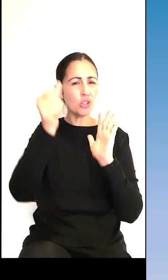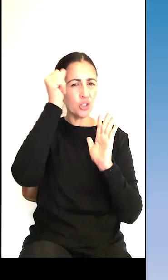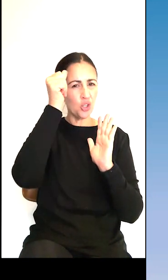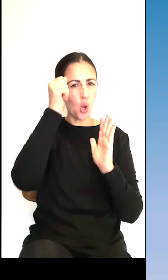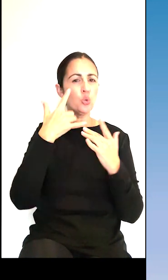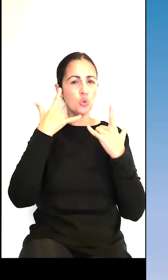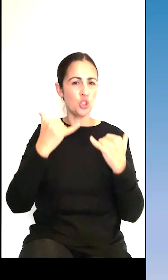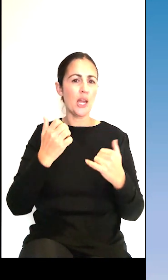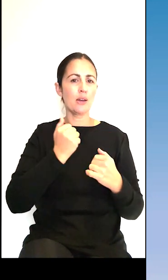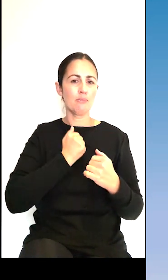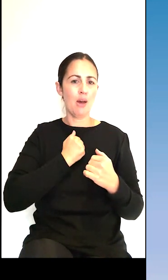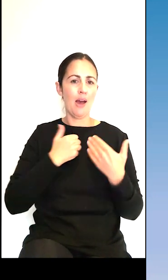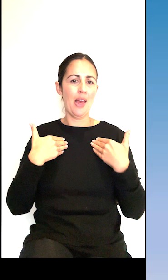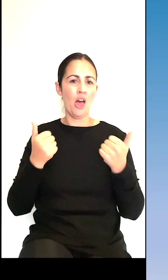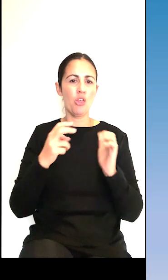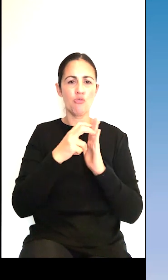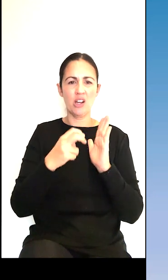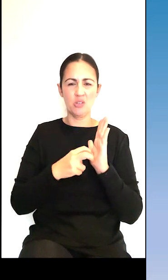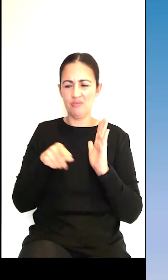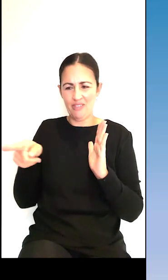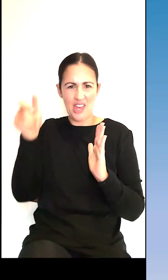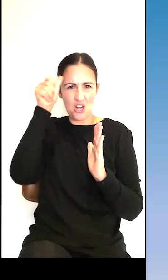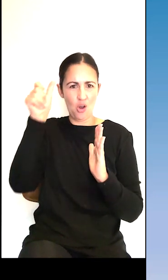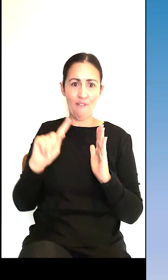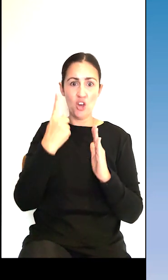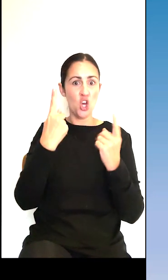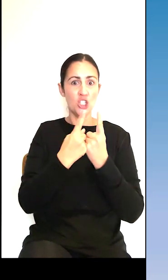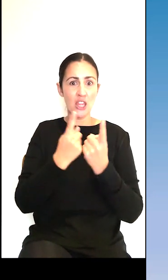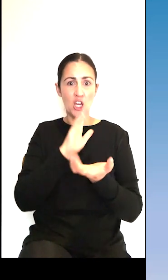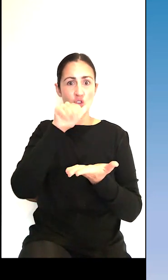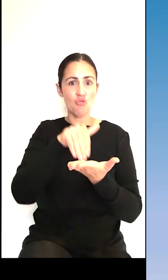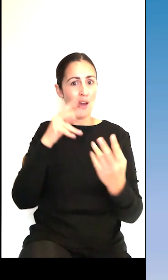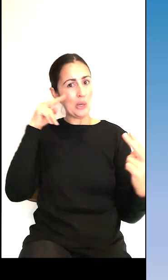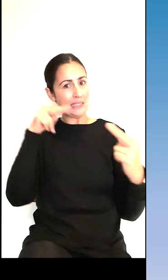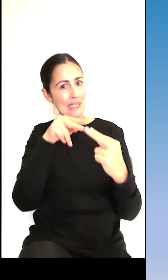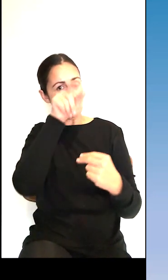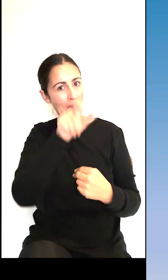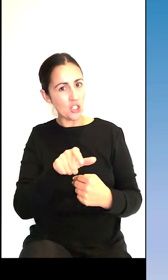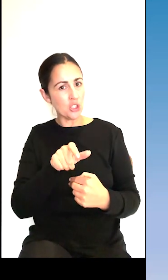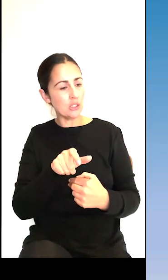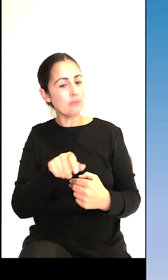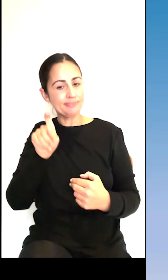general the way they work in terms of checking the My Health Record for these kind of situations.